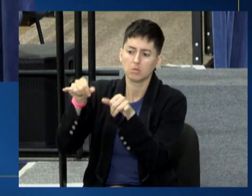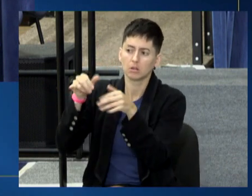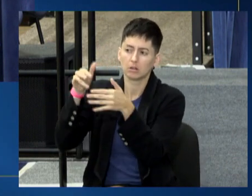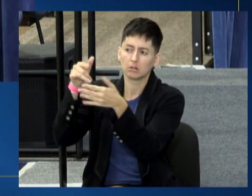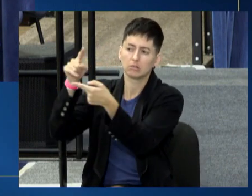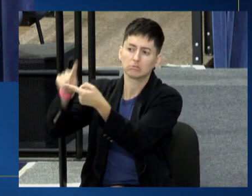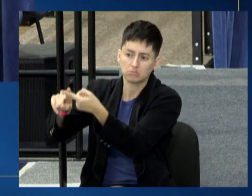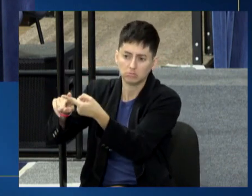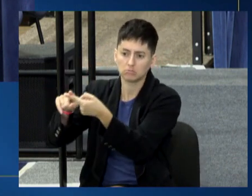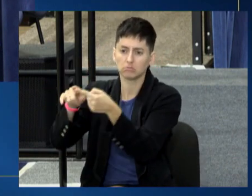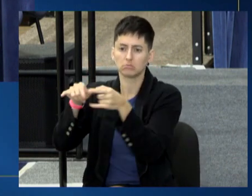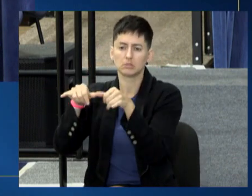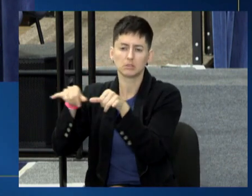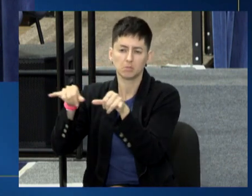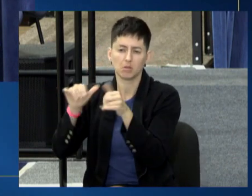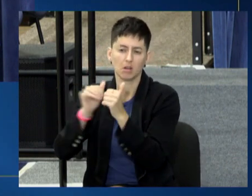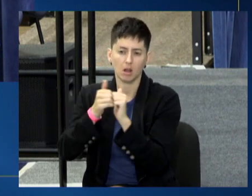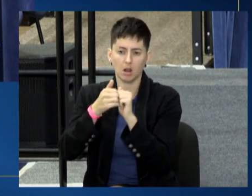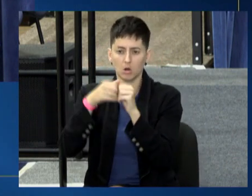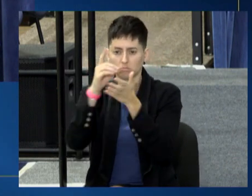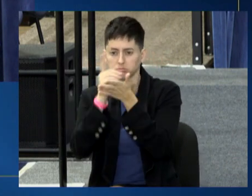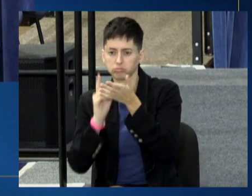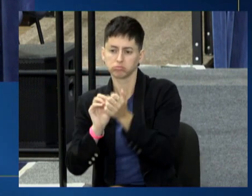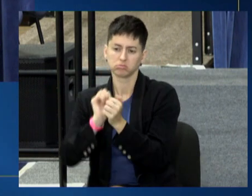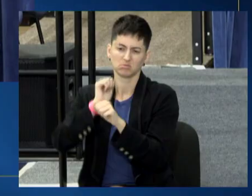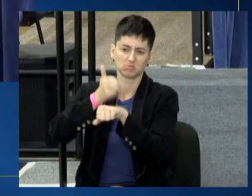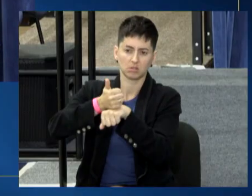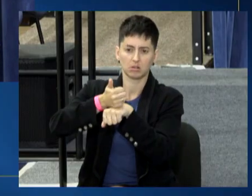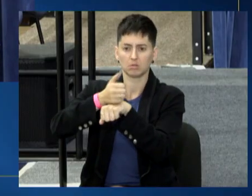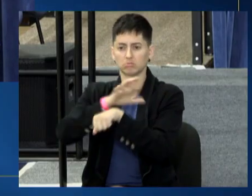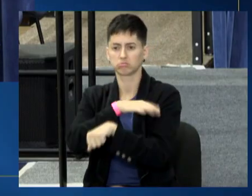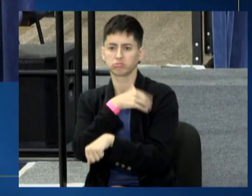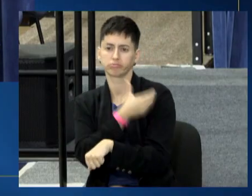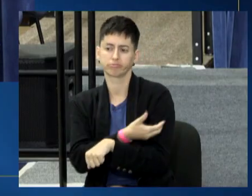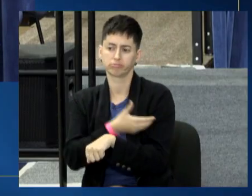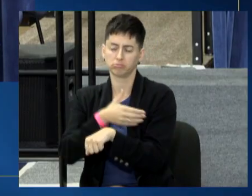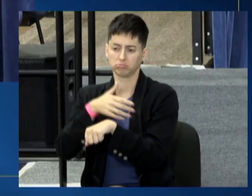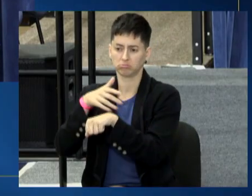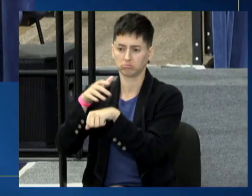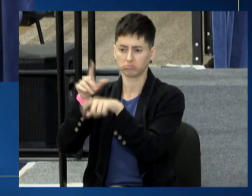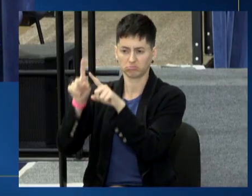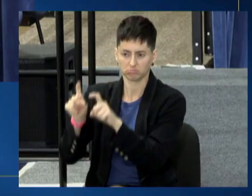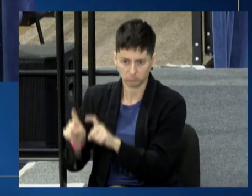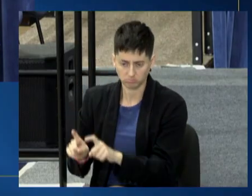And so, the OCE provides subspecialized clinical oncology expertise across all those product